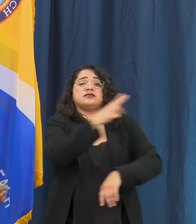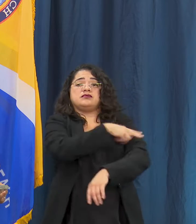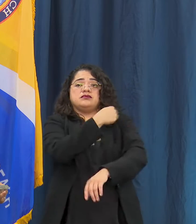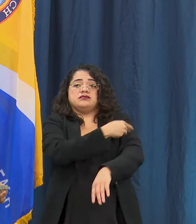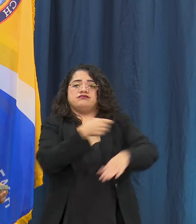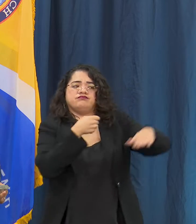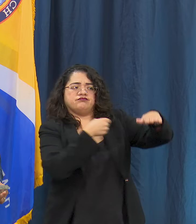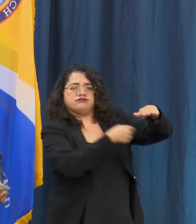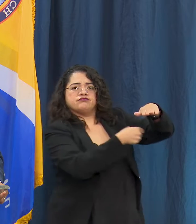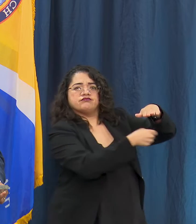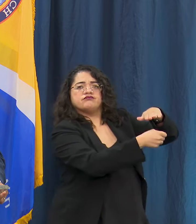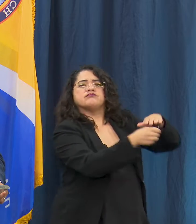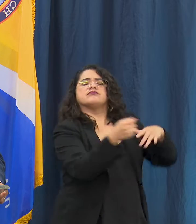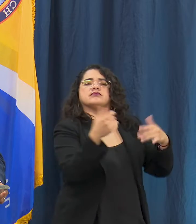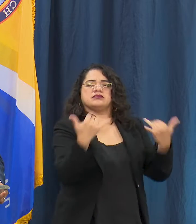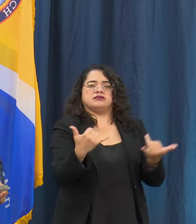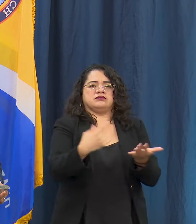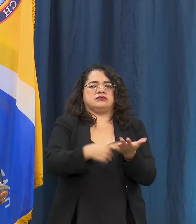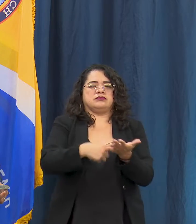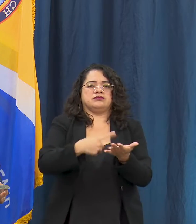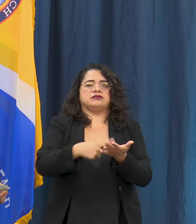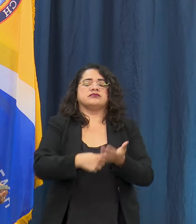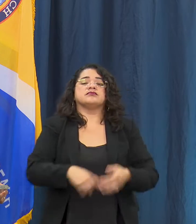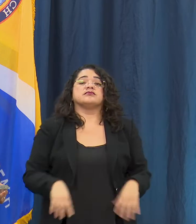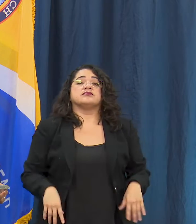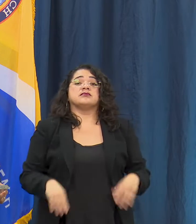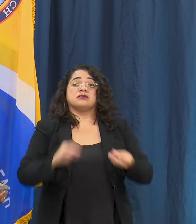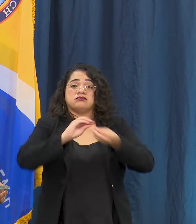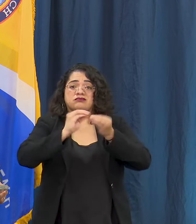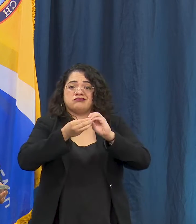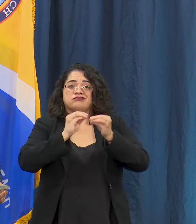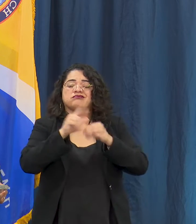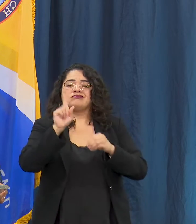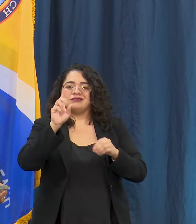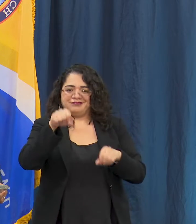see an upward trend in hospitalization numbers since the safer at home order